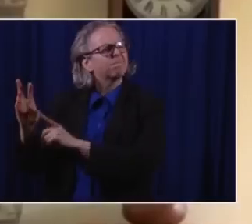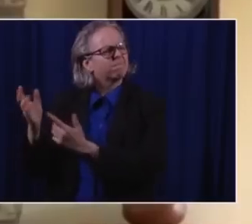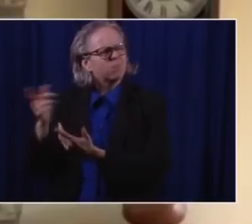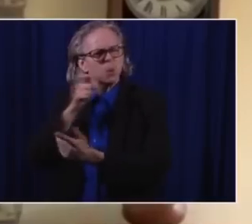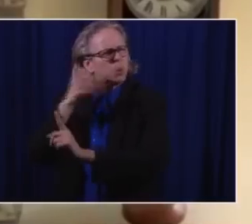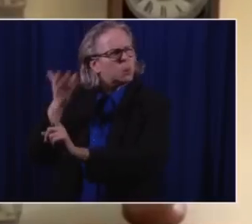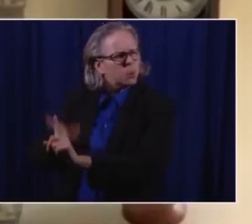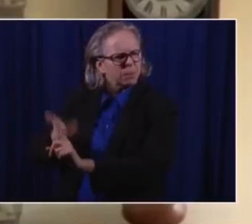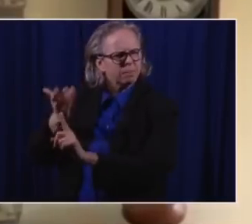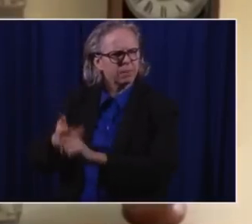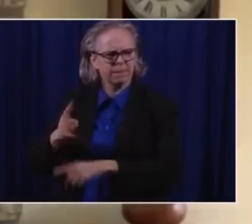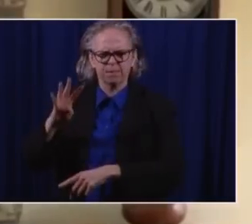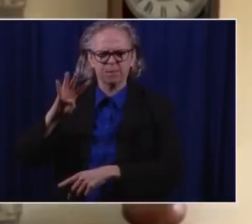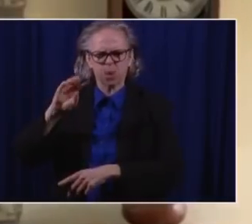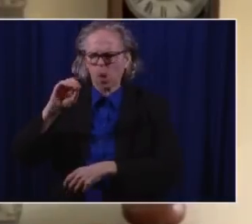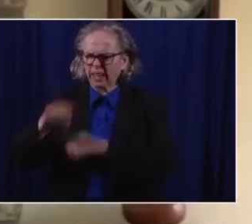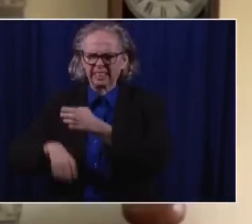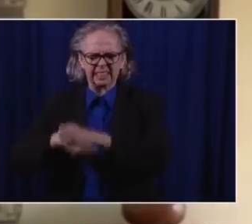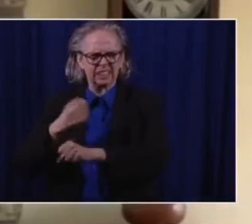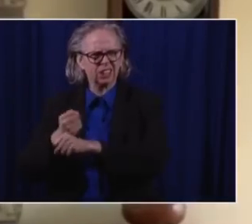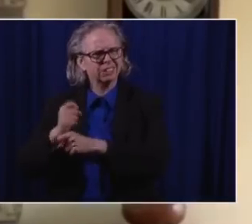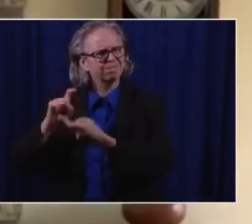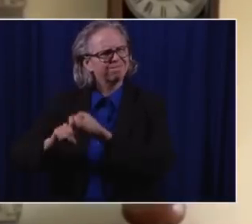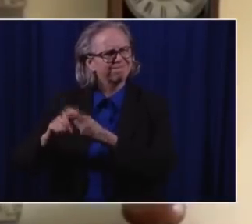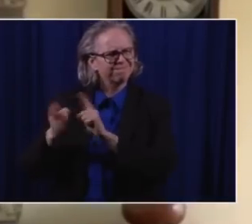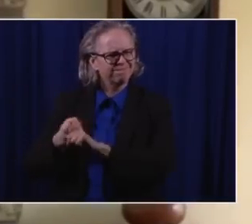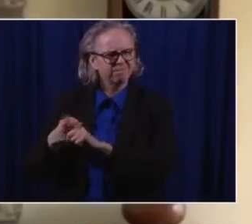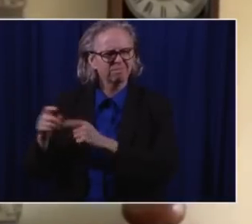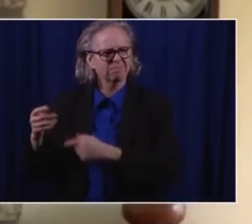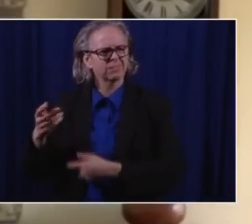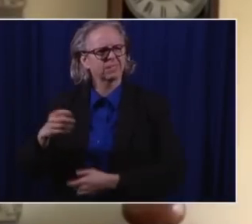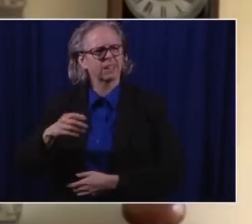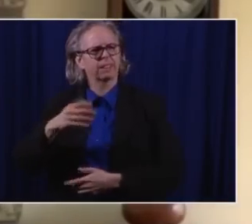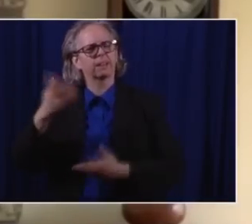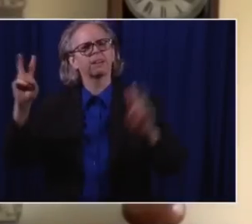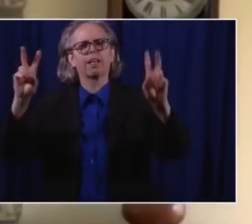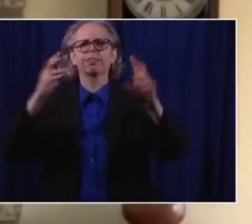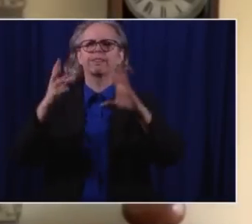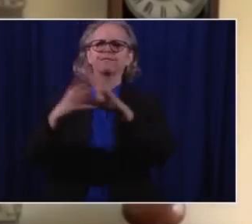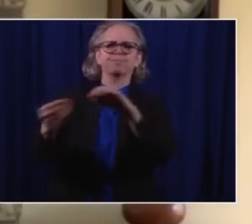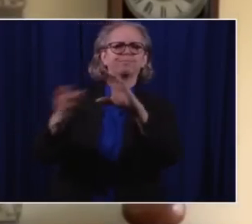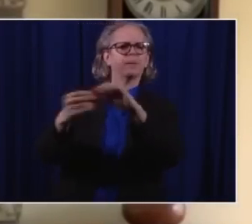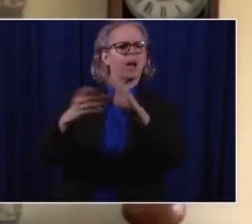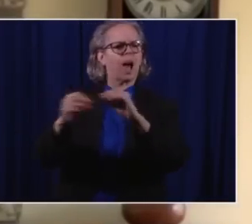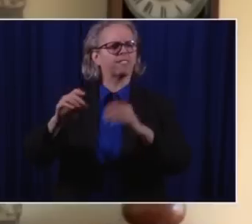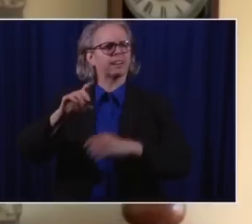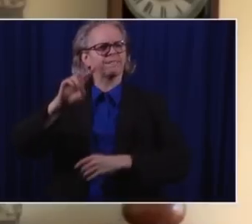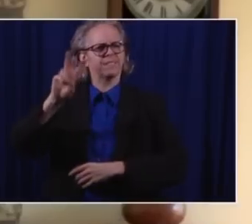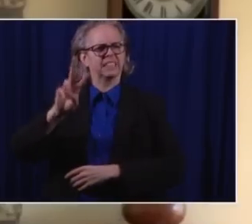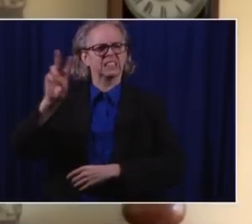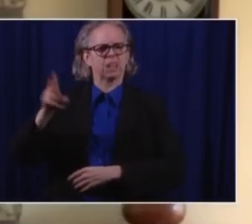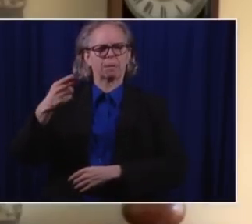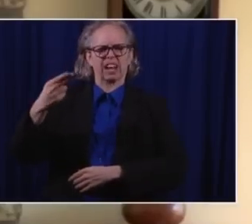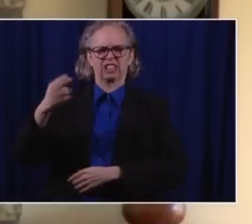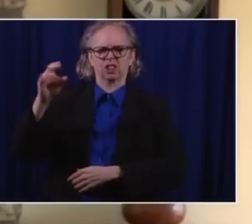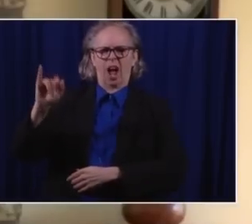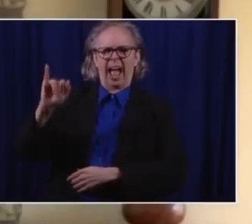in. Well first start I wish you my friend my cart saw all the best for almost 4 He's been the